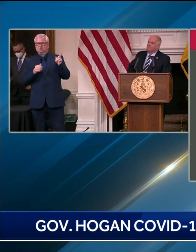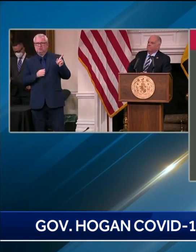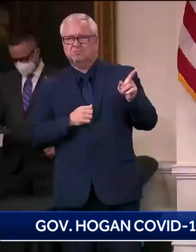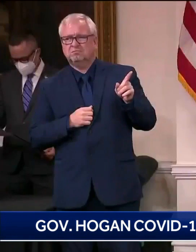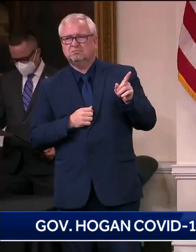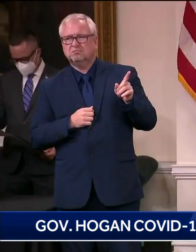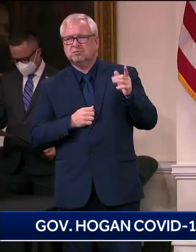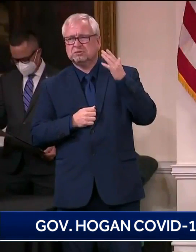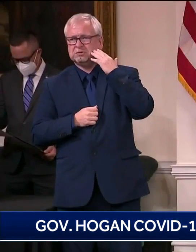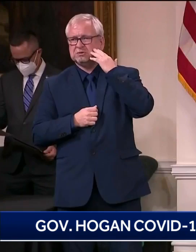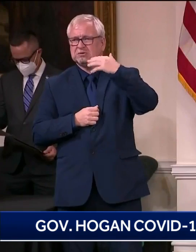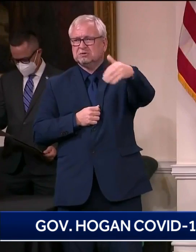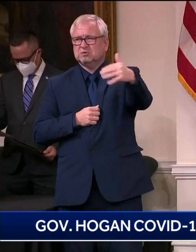ANY QUESTIONS?